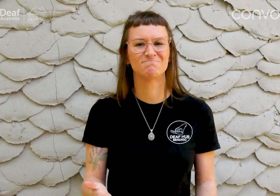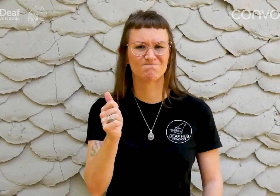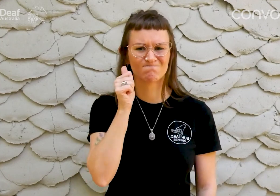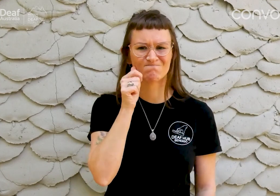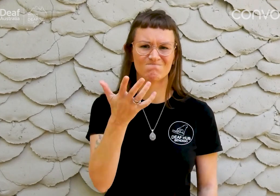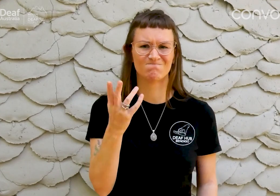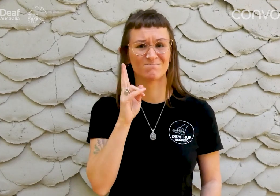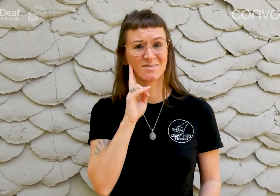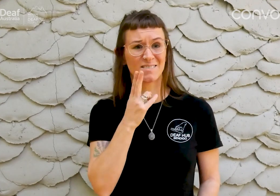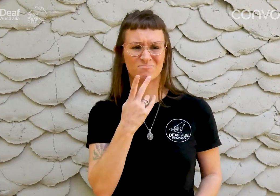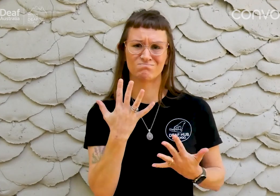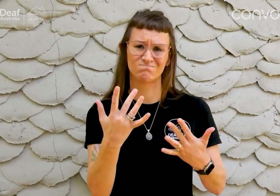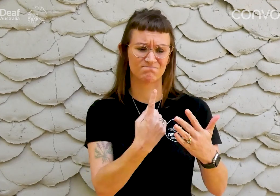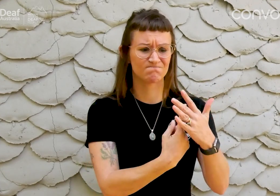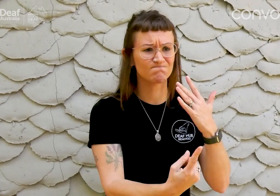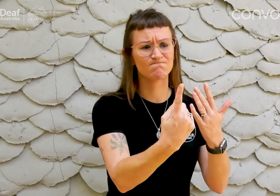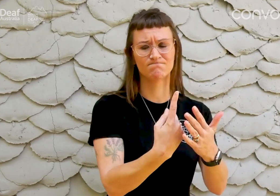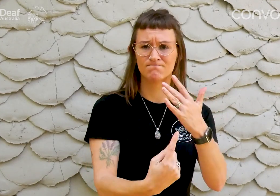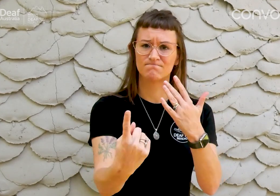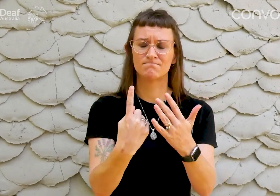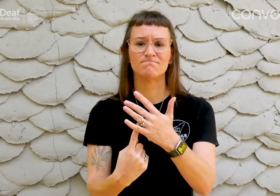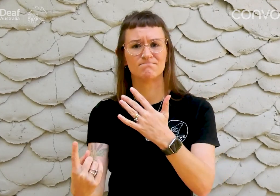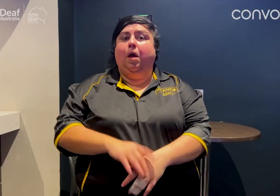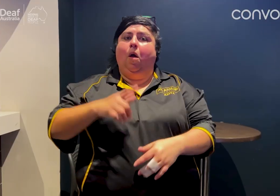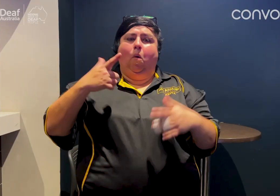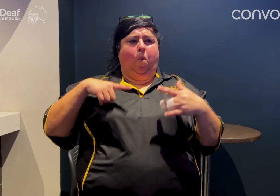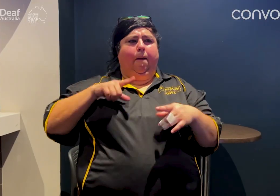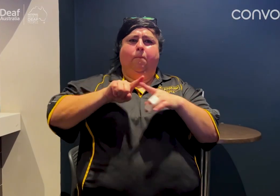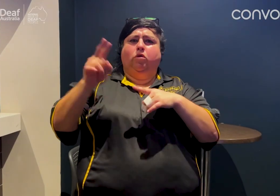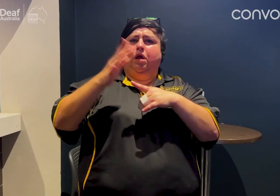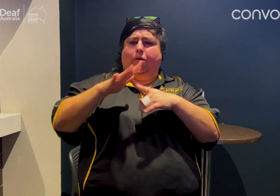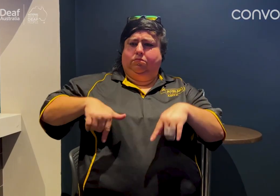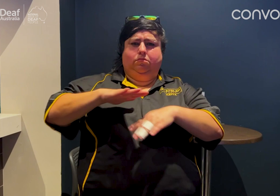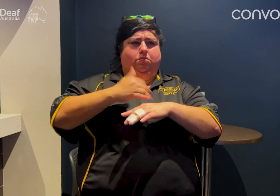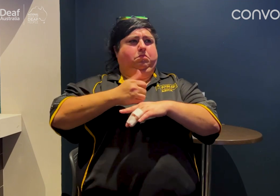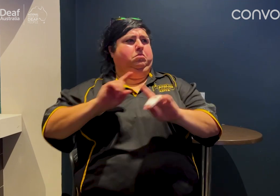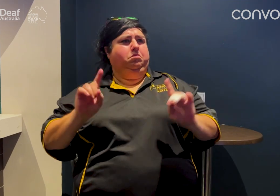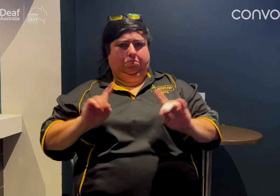You know, deaf people often experience isolation. Why did we organise this event?